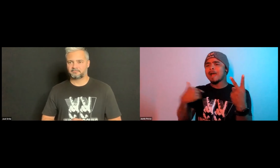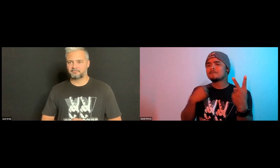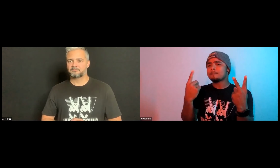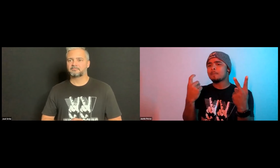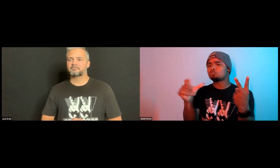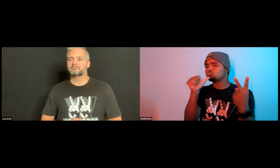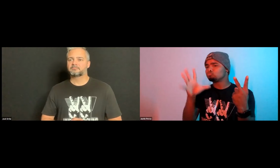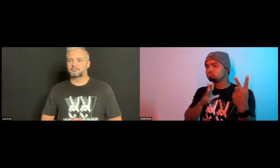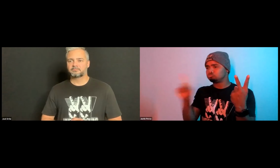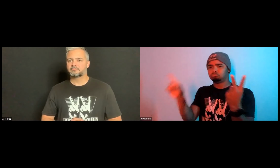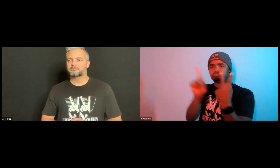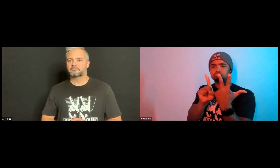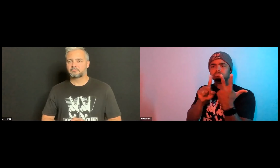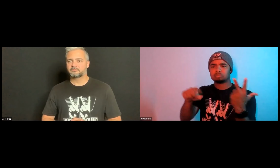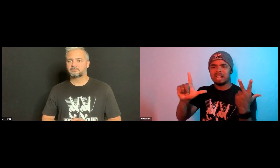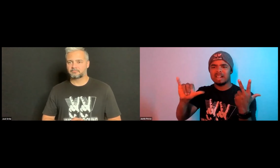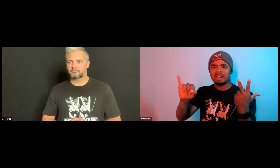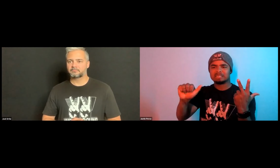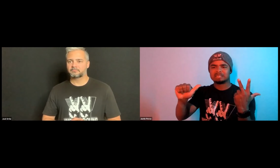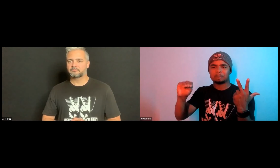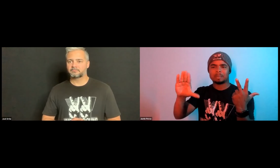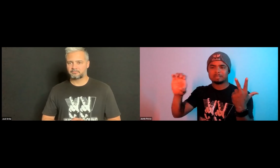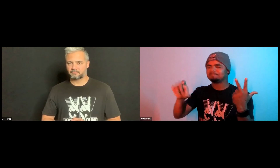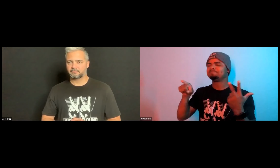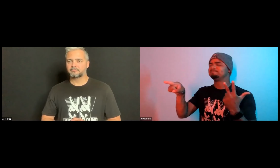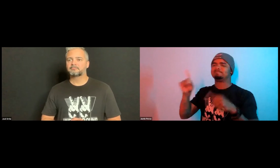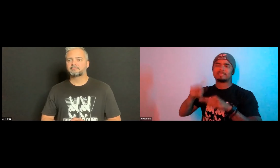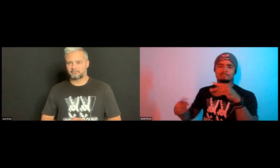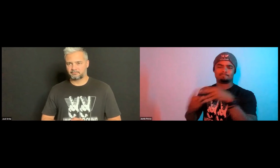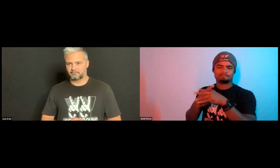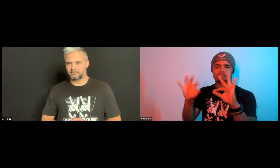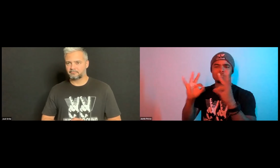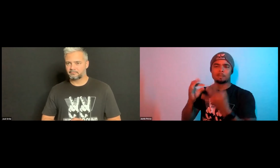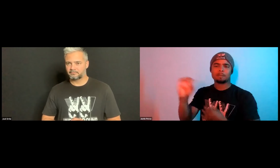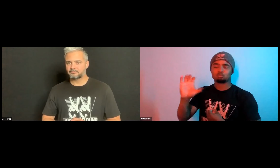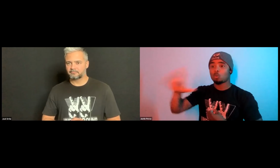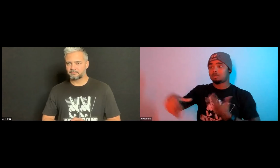We have another member, Lisa McBee, but she couldn't come tonight. Family emergency.